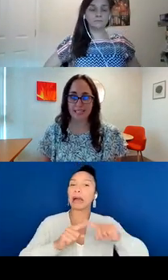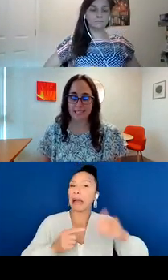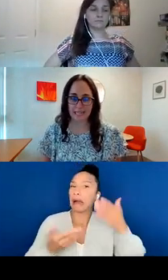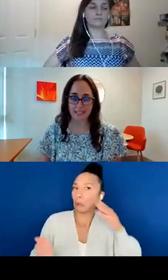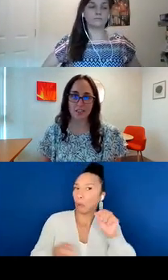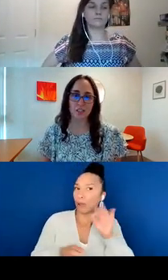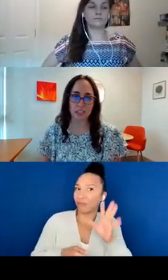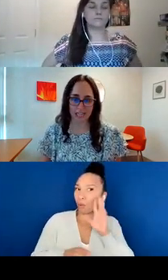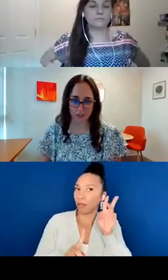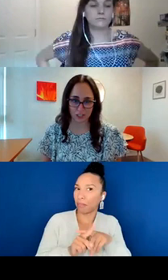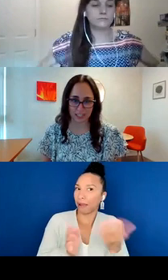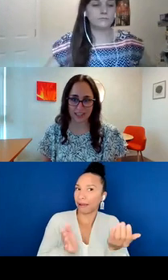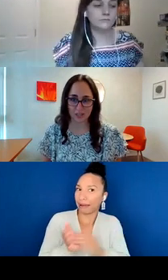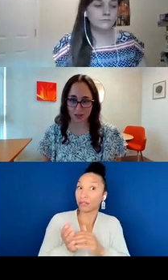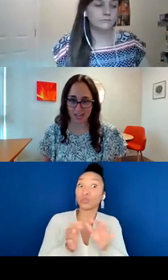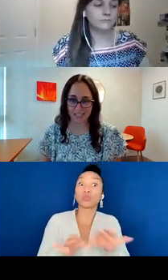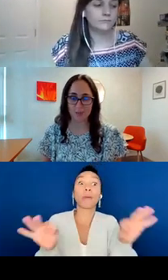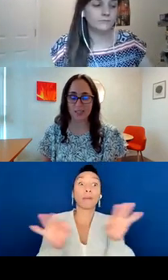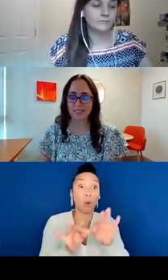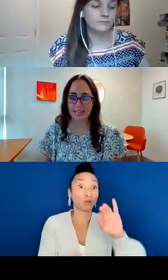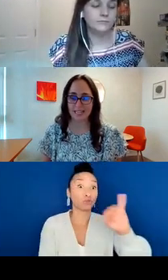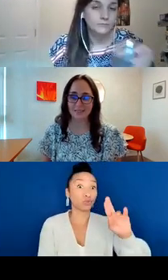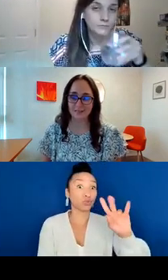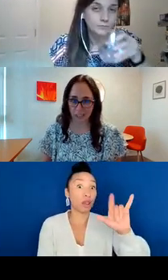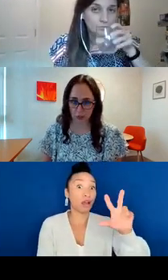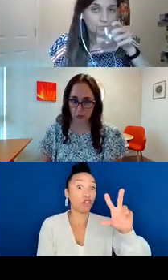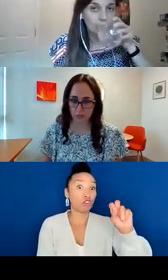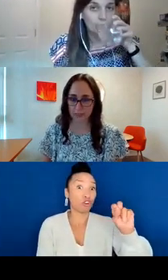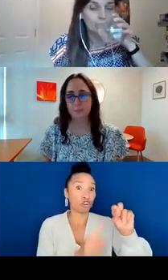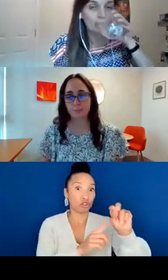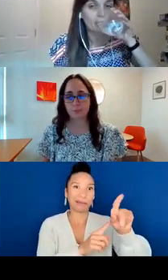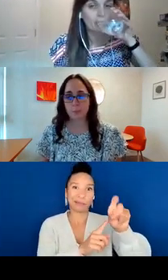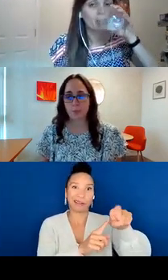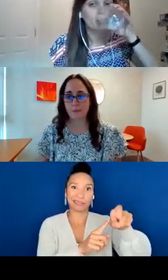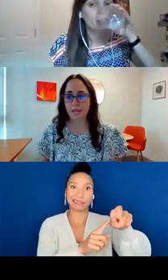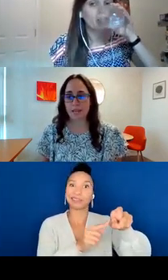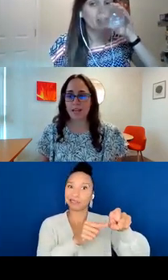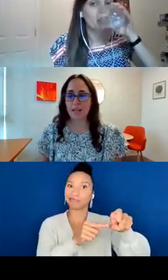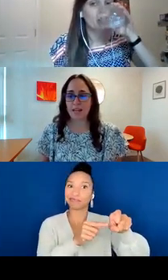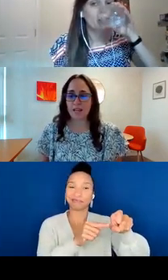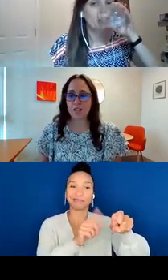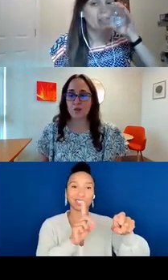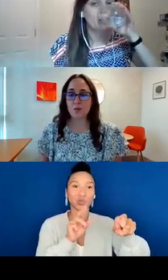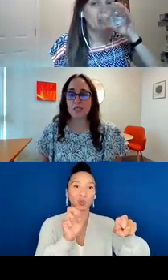with that date, July 30, in mind because that is, in fact, the due date.